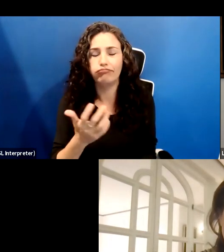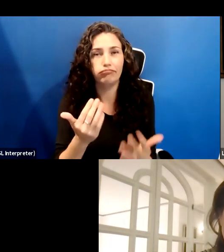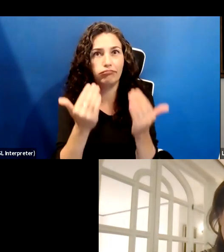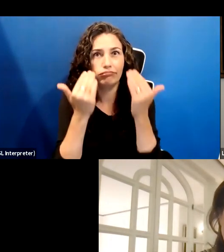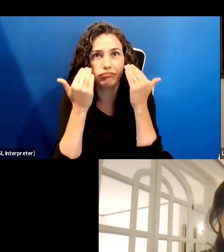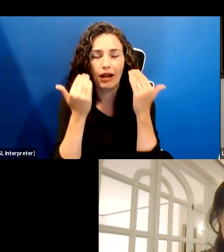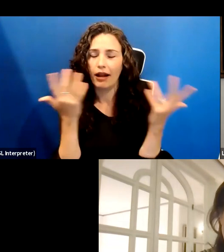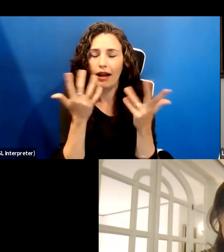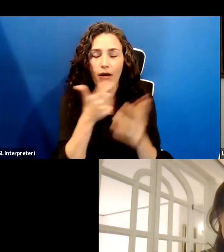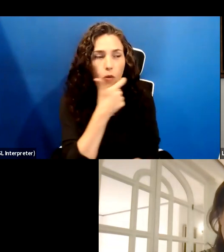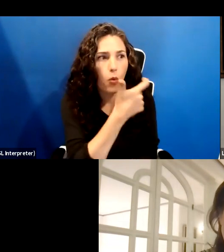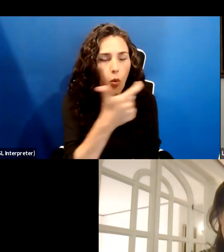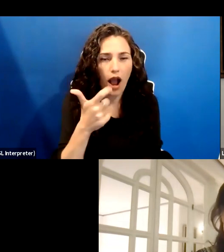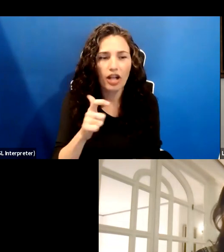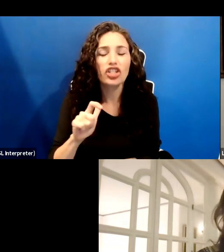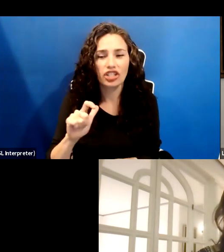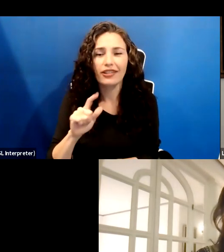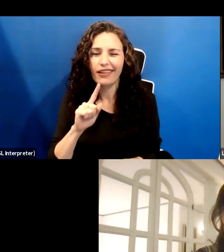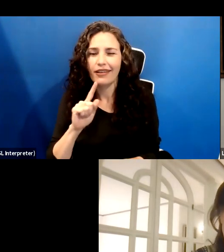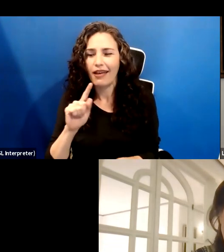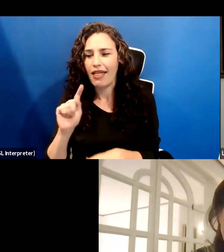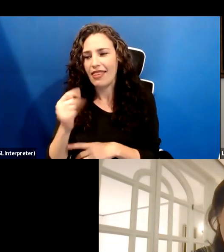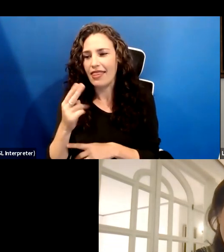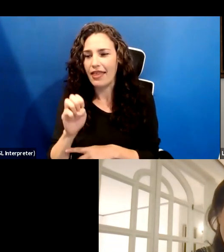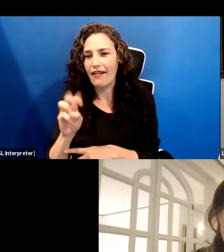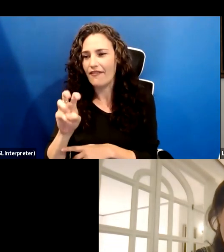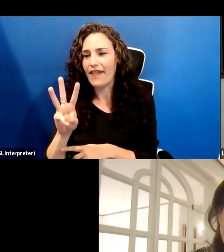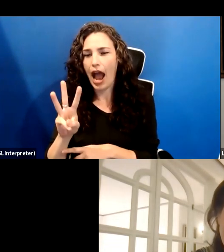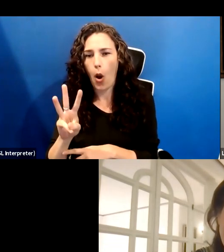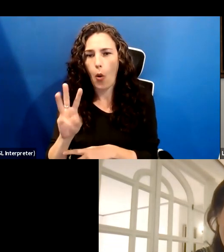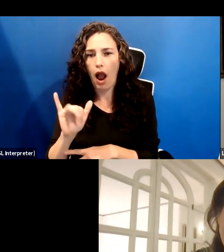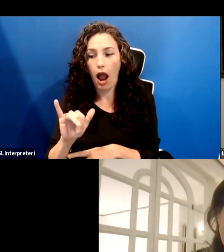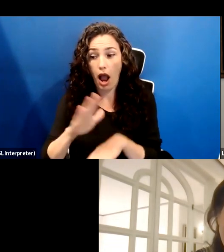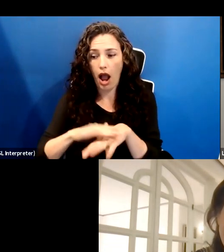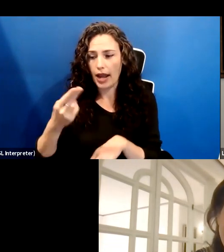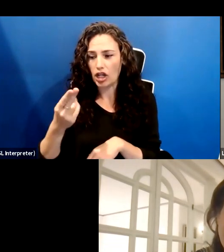on HBO episode by episode when it came out. And